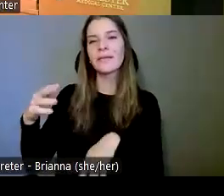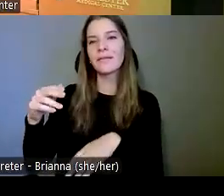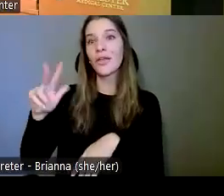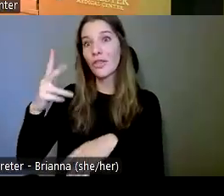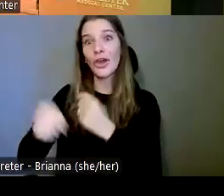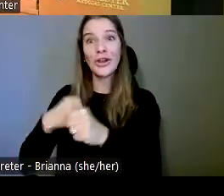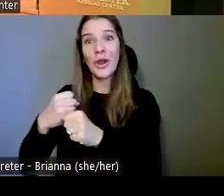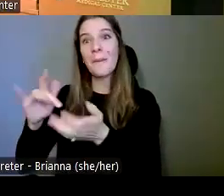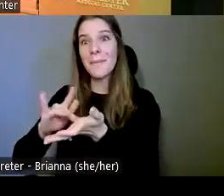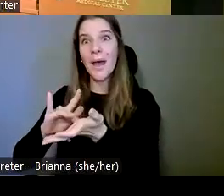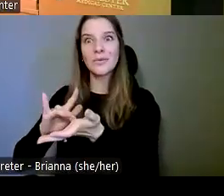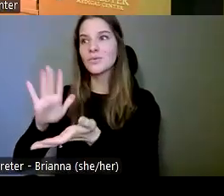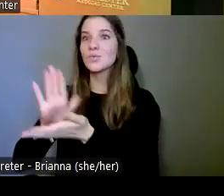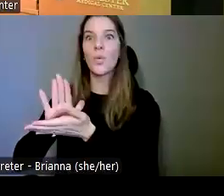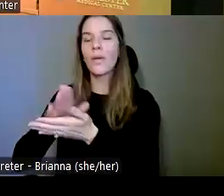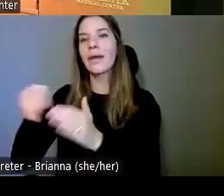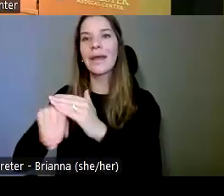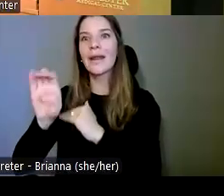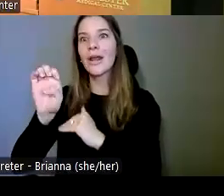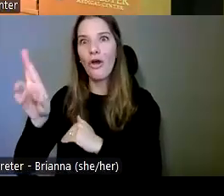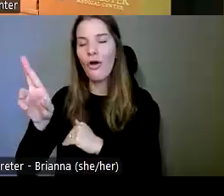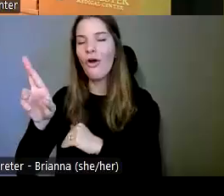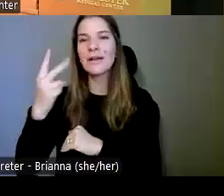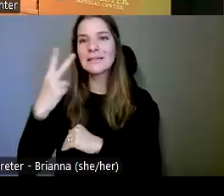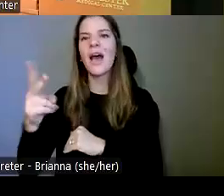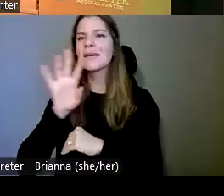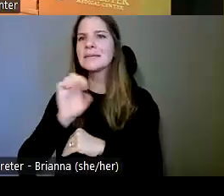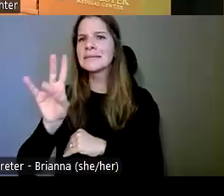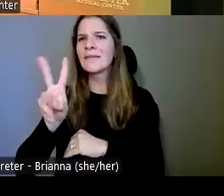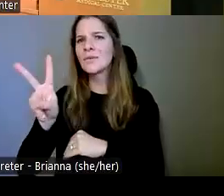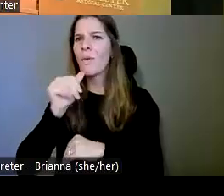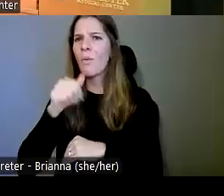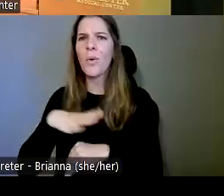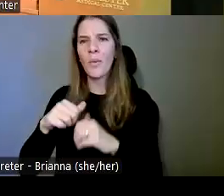the ER and they see a 72-y old woman with mental health and they're like don't have any idea what